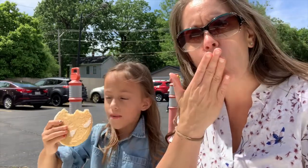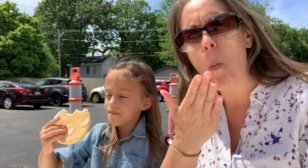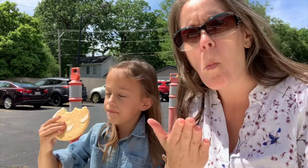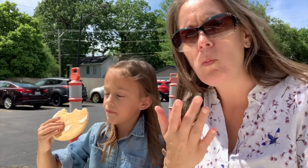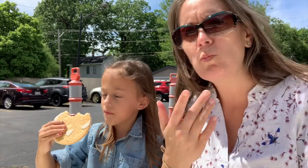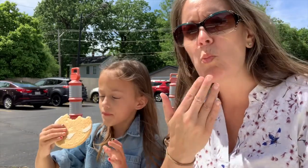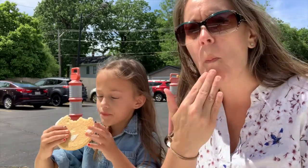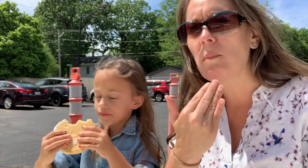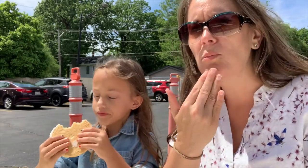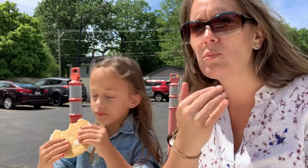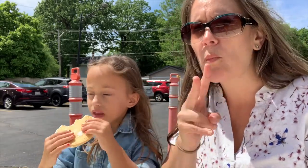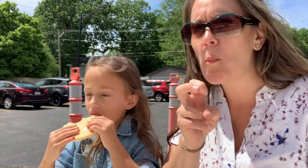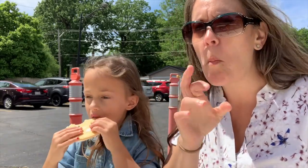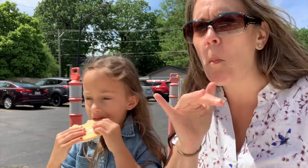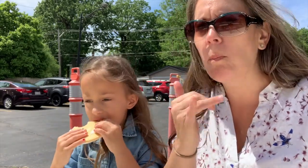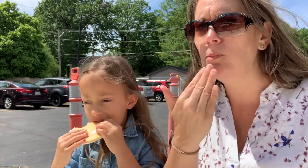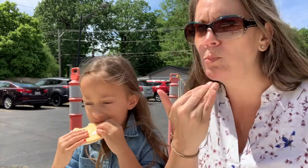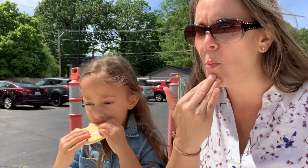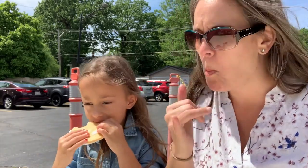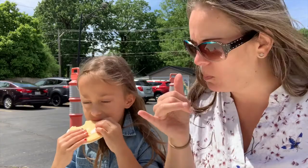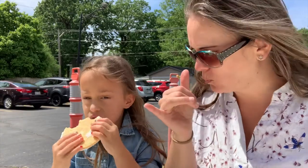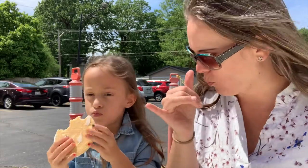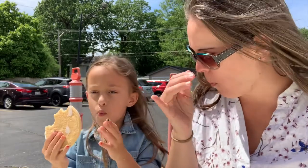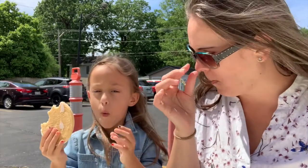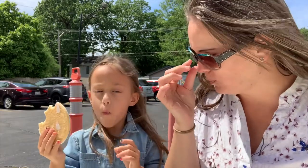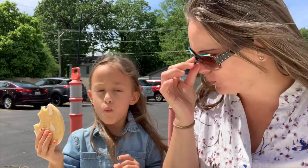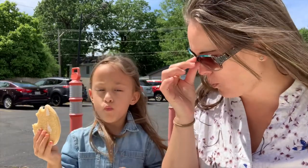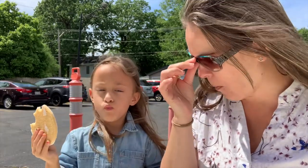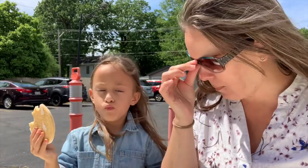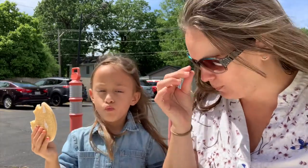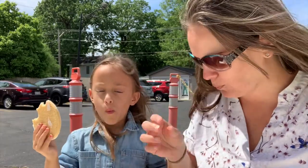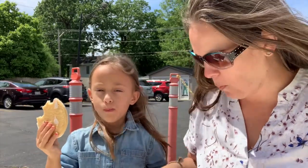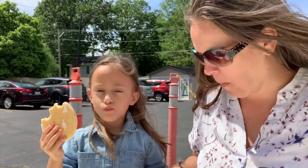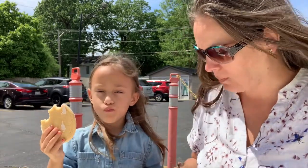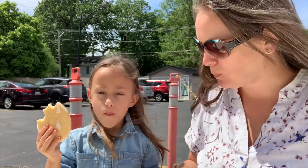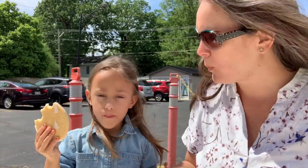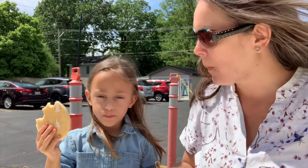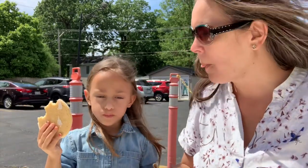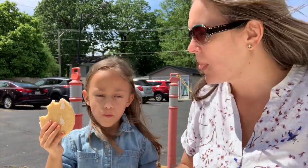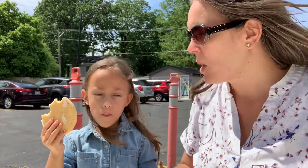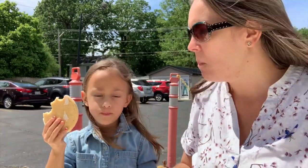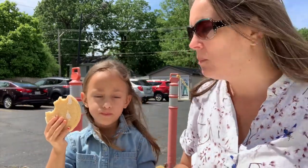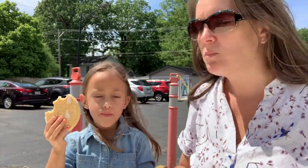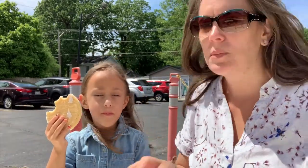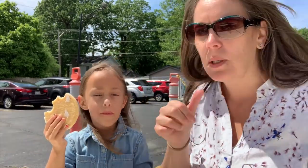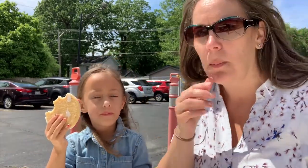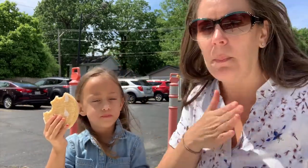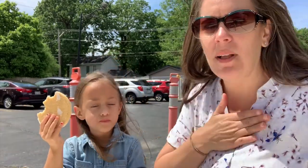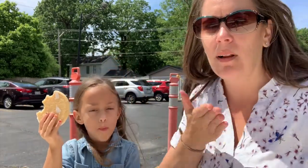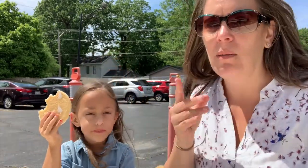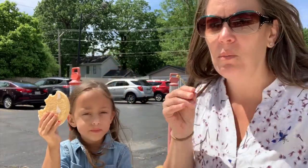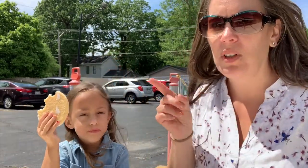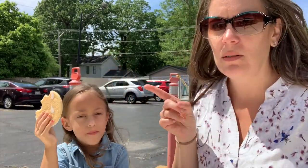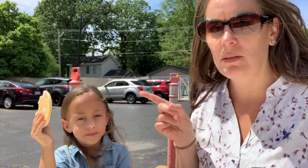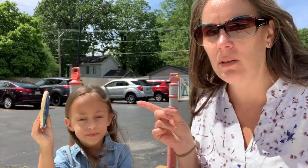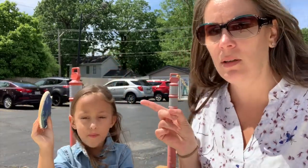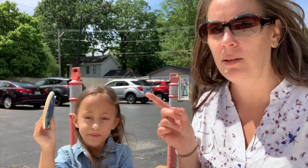Good.... very sweet, too sweet hmm... not my thing but it's hers.